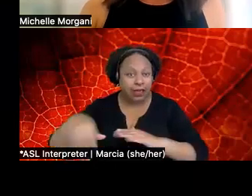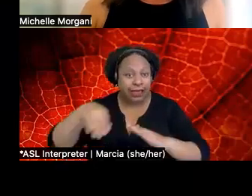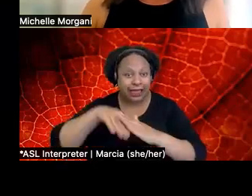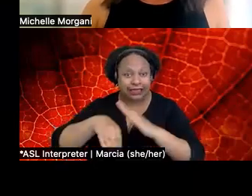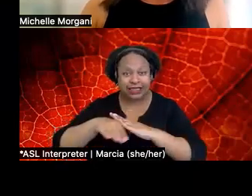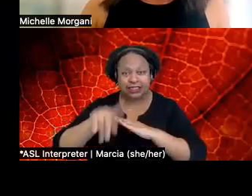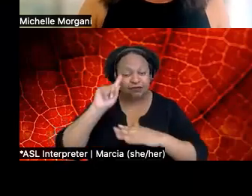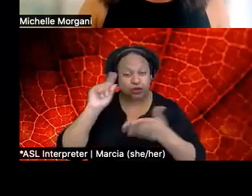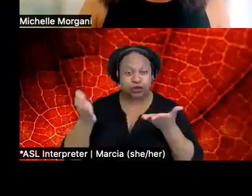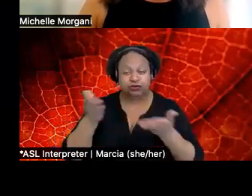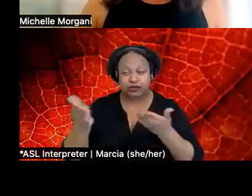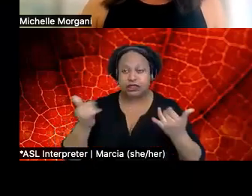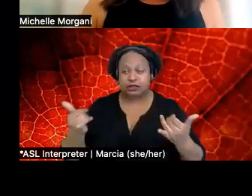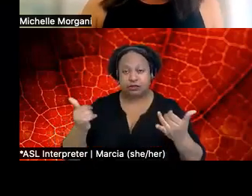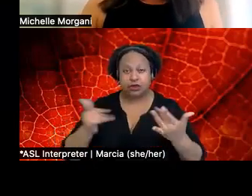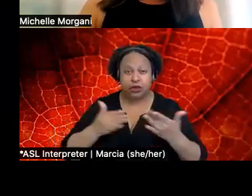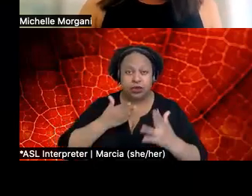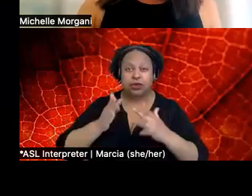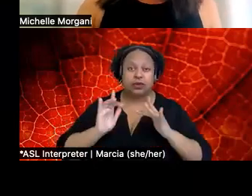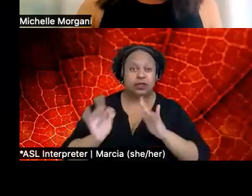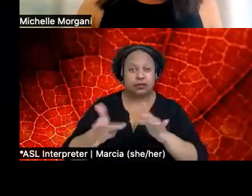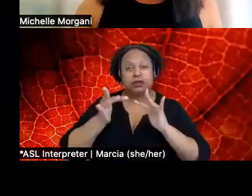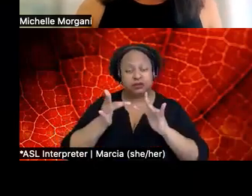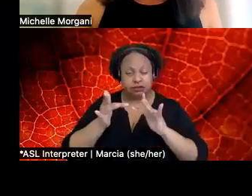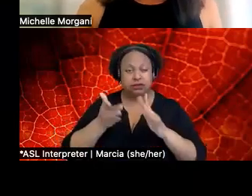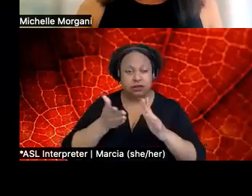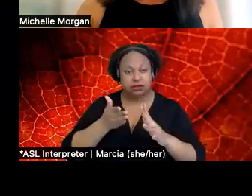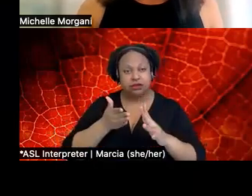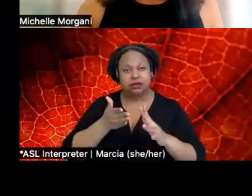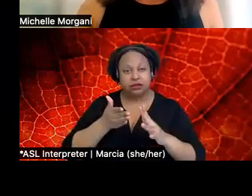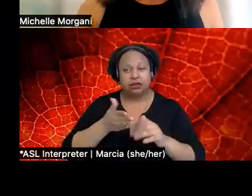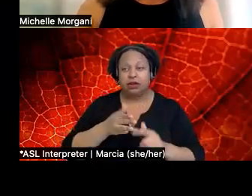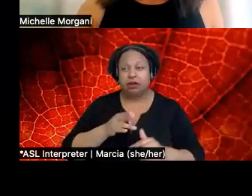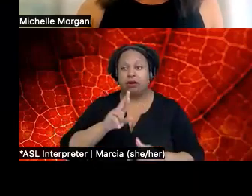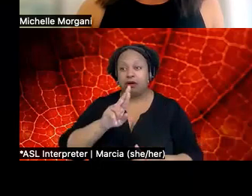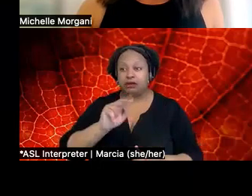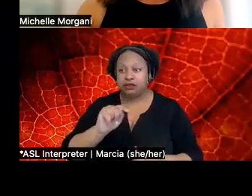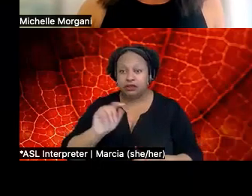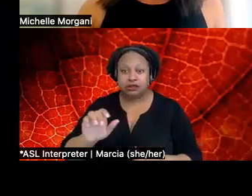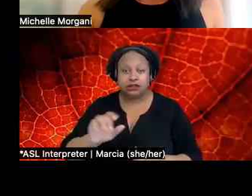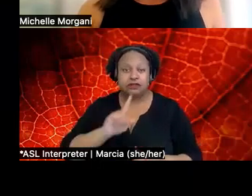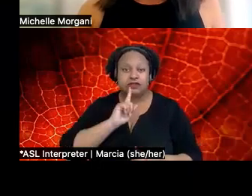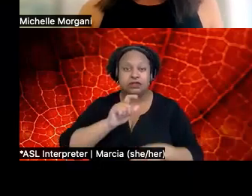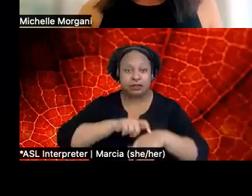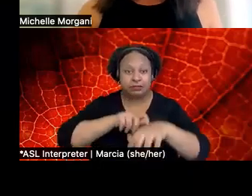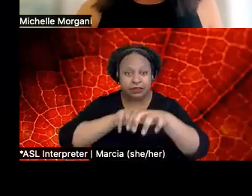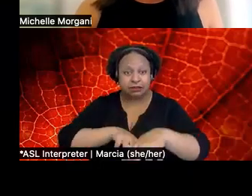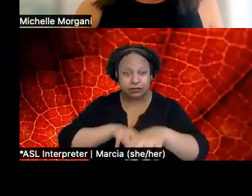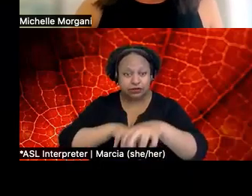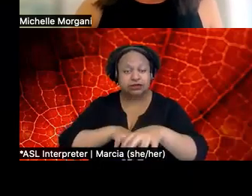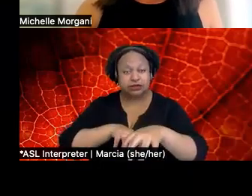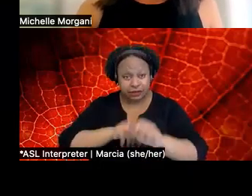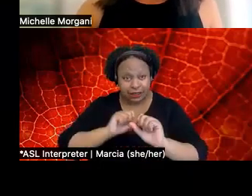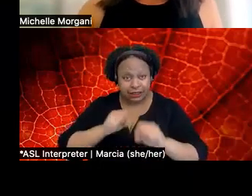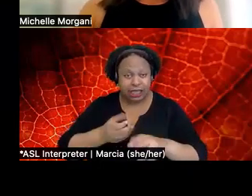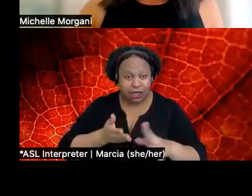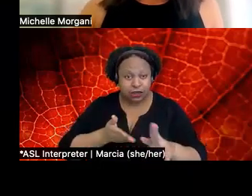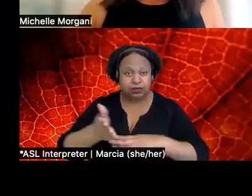So real-time captioning can be done remotely through various portals and another really great